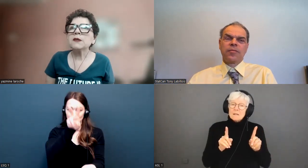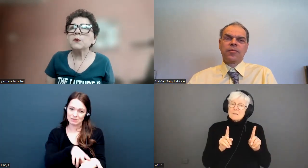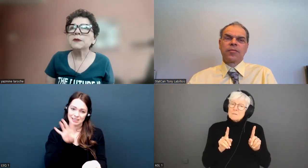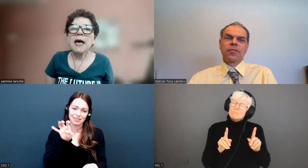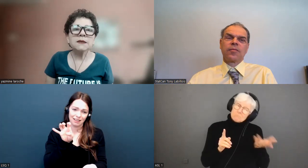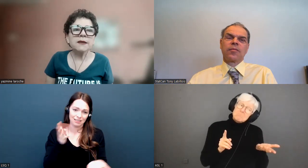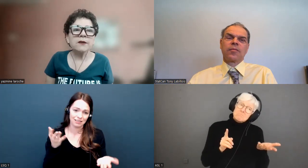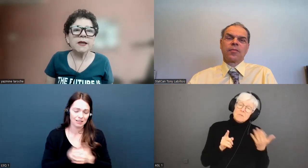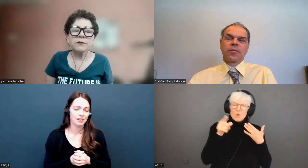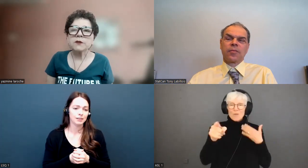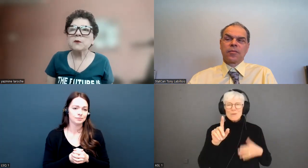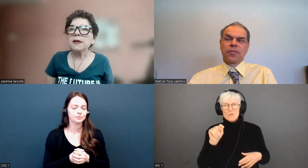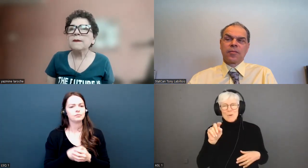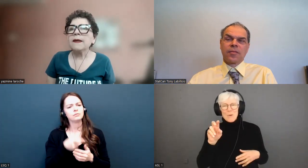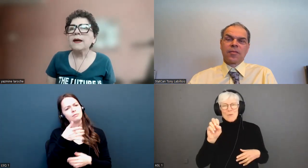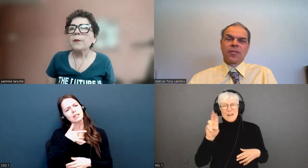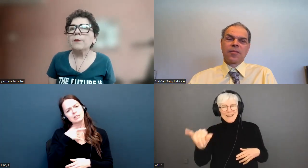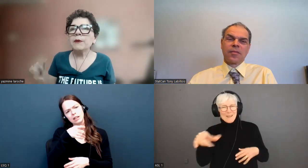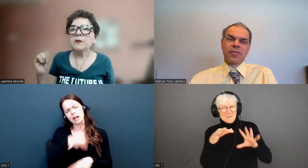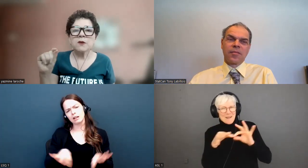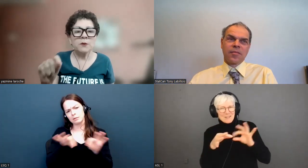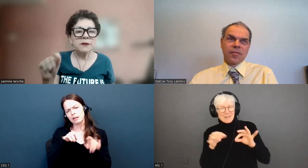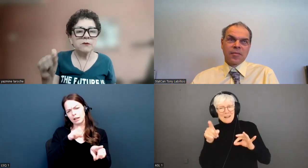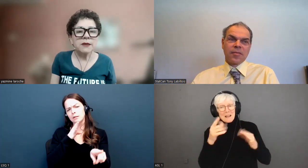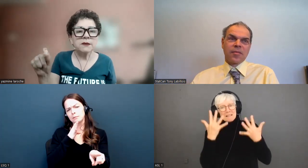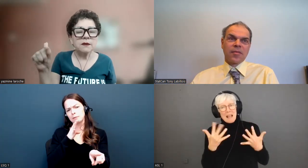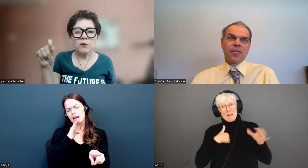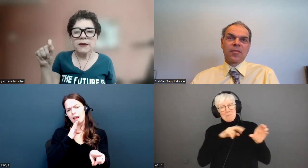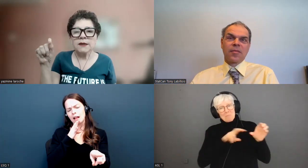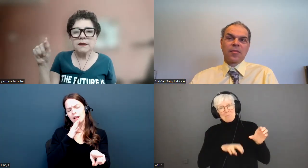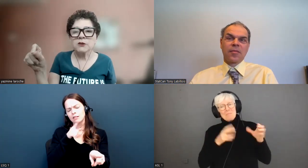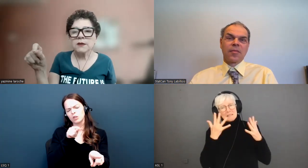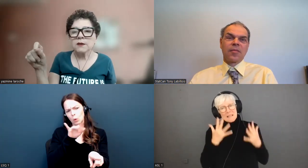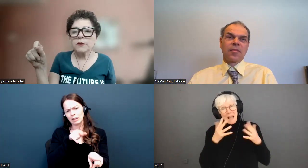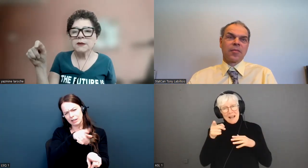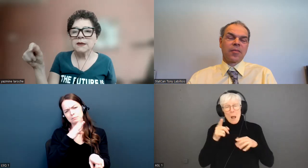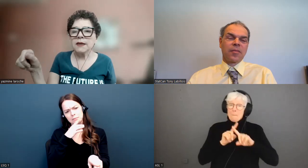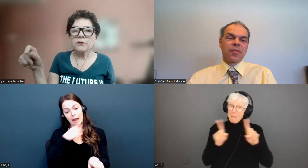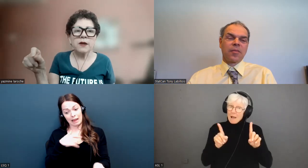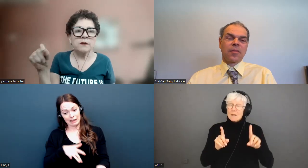that you were sad that I left Tony but there's always a risk when an initiative is identified